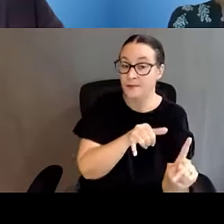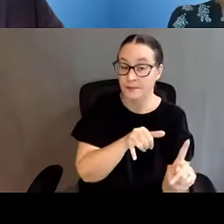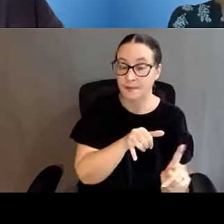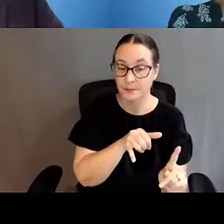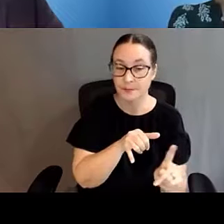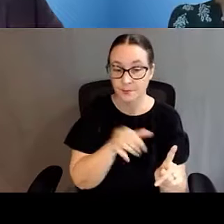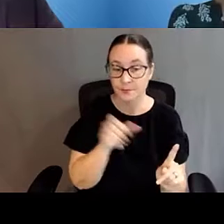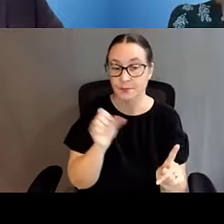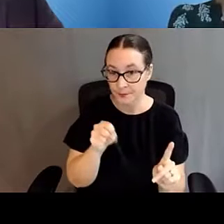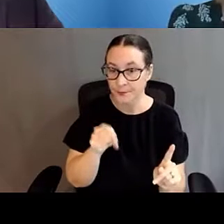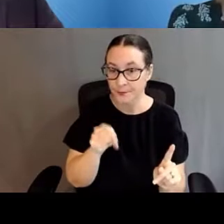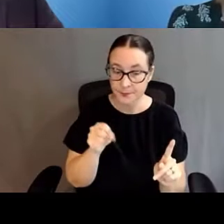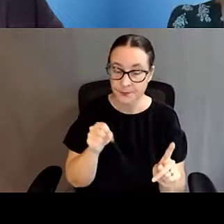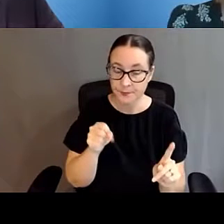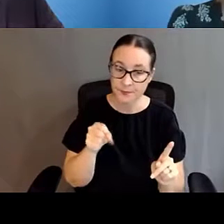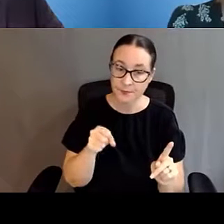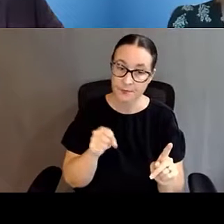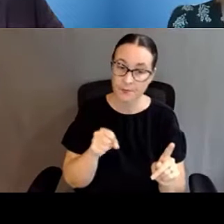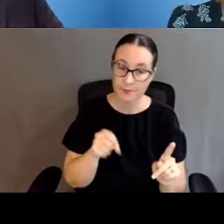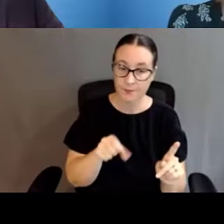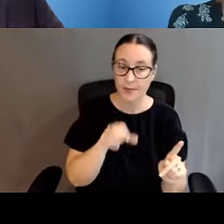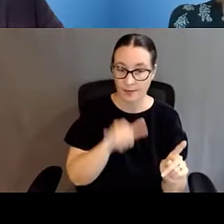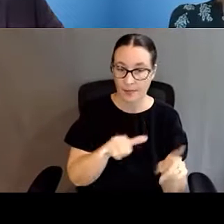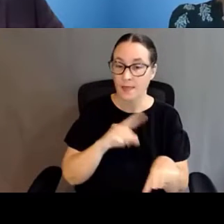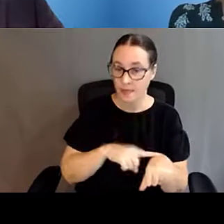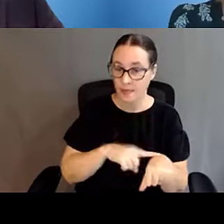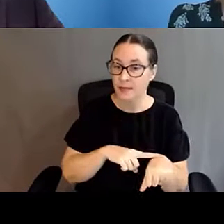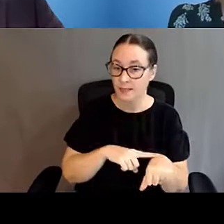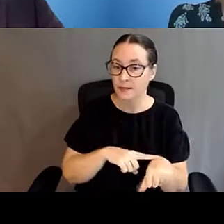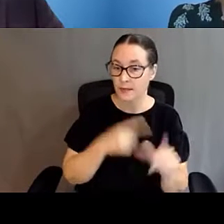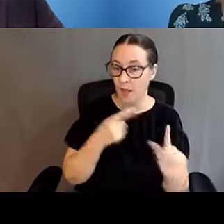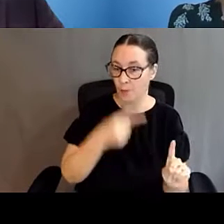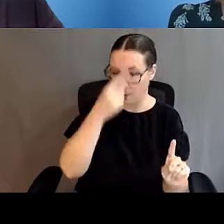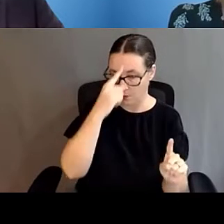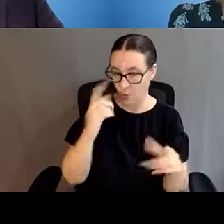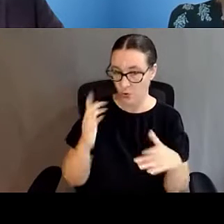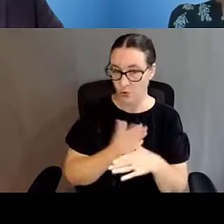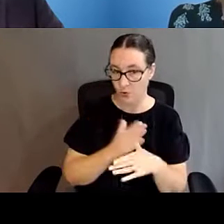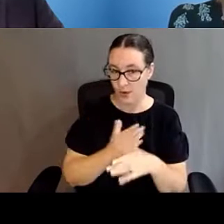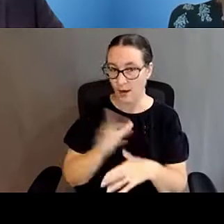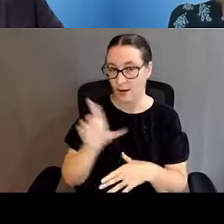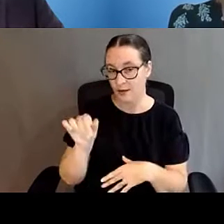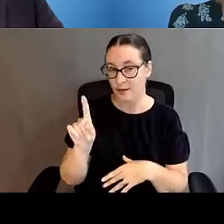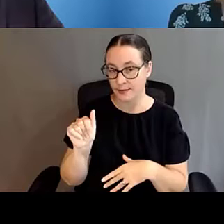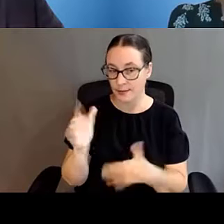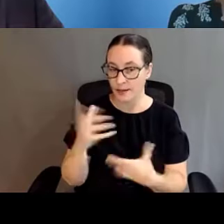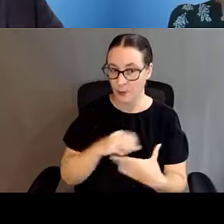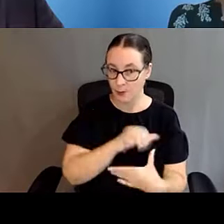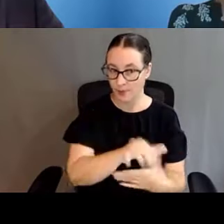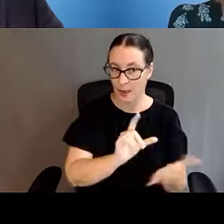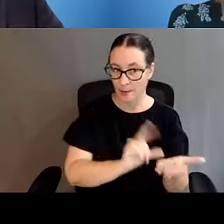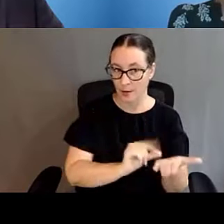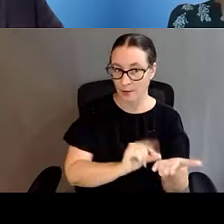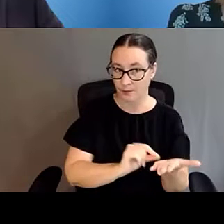would be the time point for sharing data underlying that publication. Elyse Sullivan: Okay, so we would say preprint,